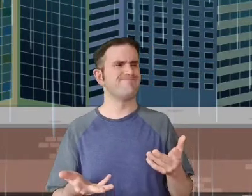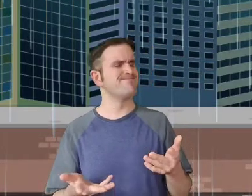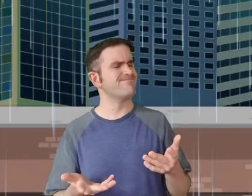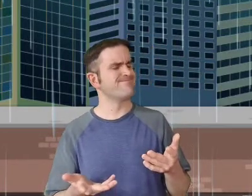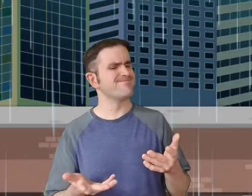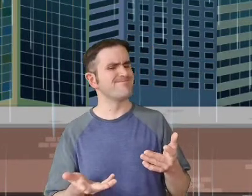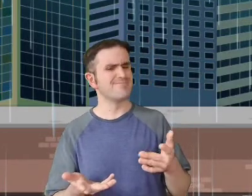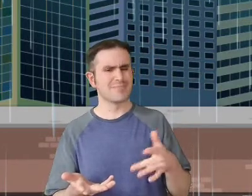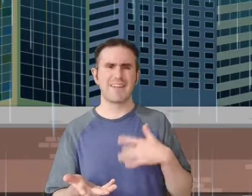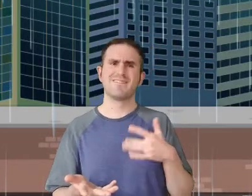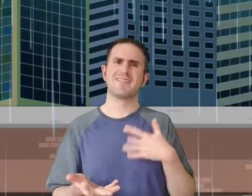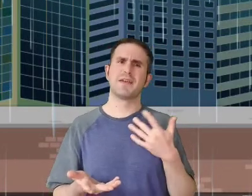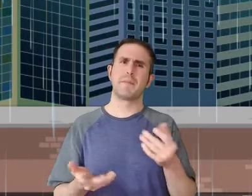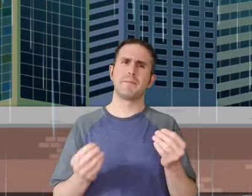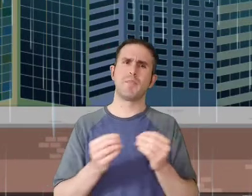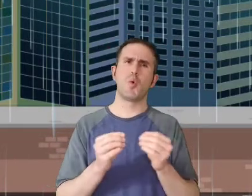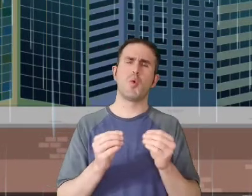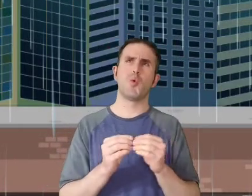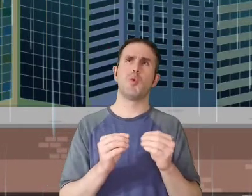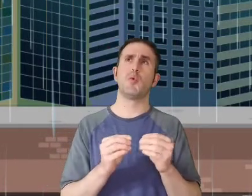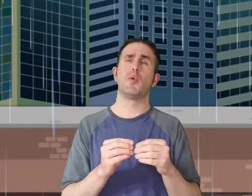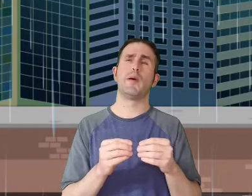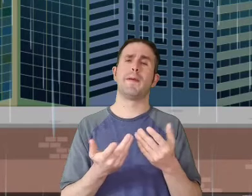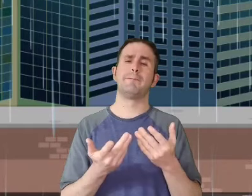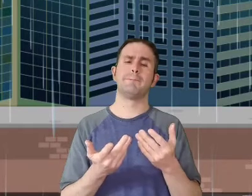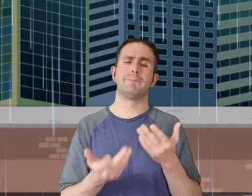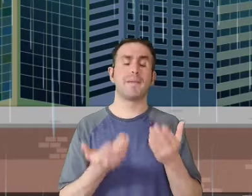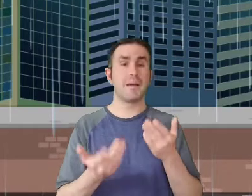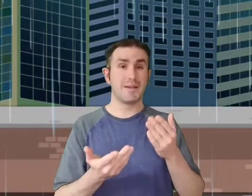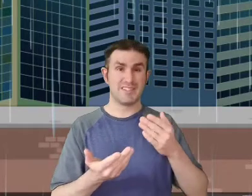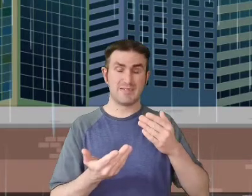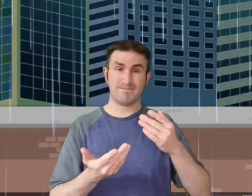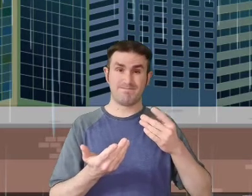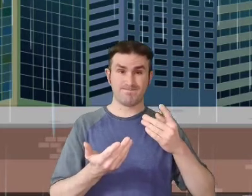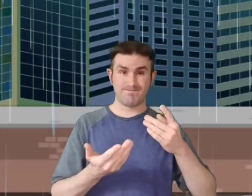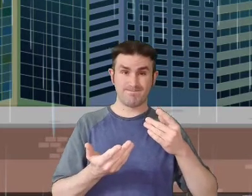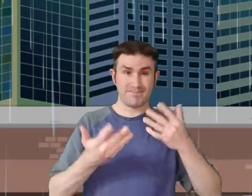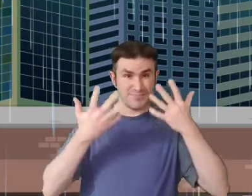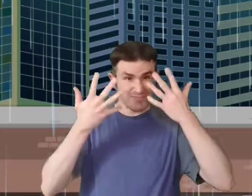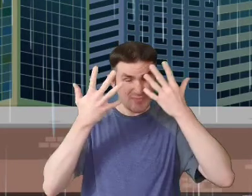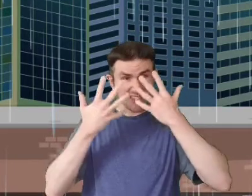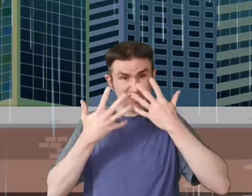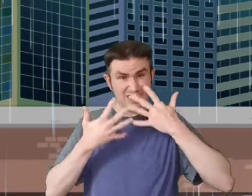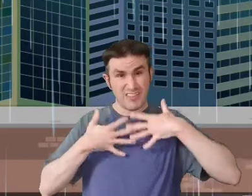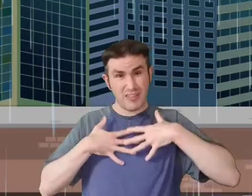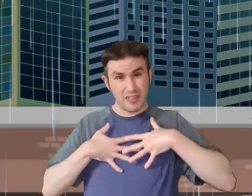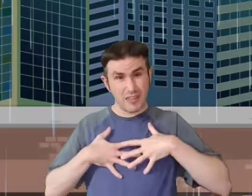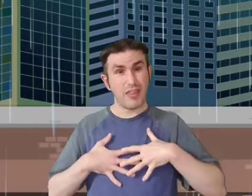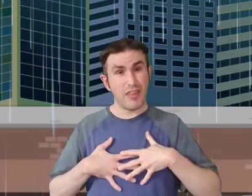a little bit more, um... maybe it could be reflecting, uh... sadness there, or it could even